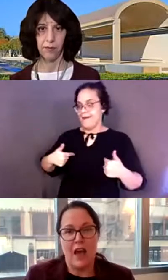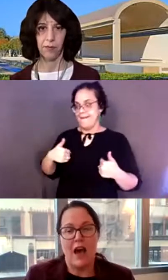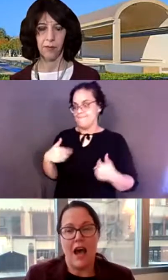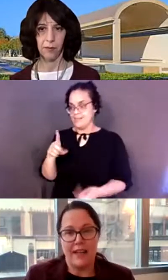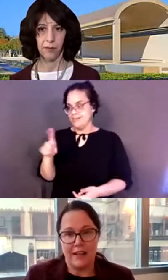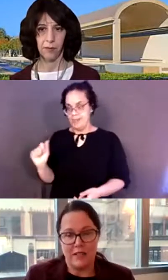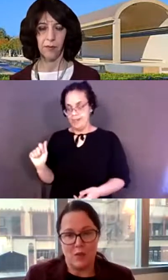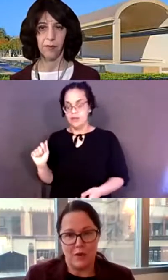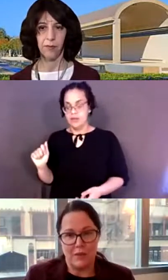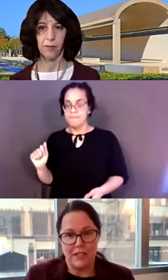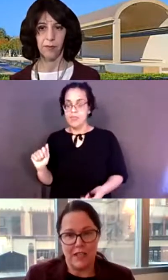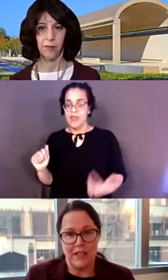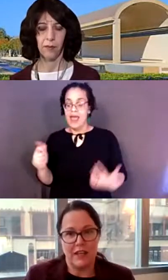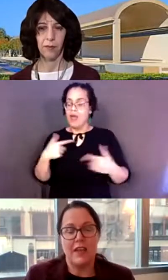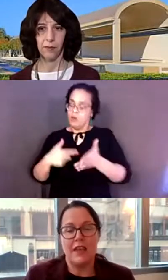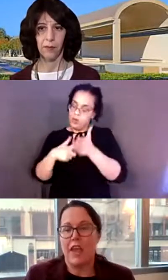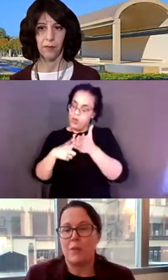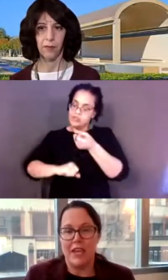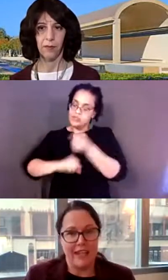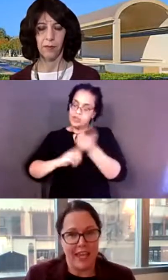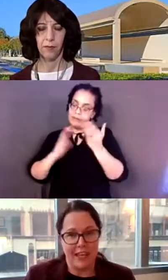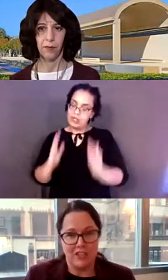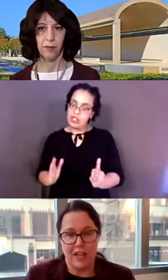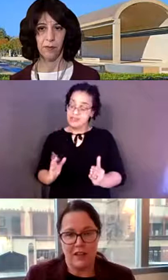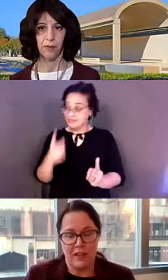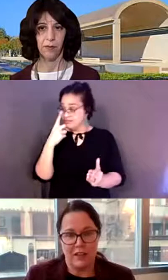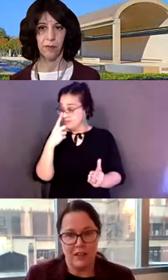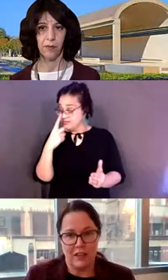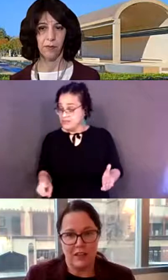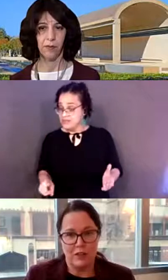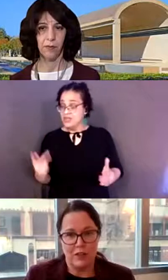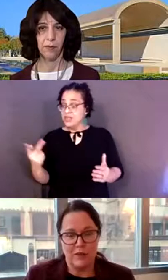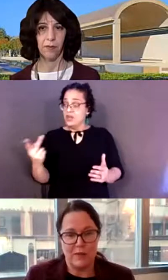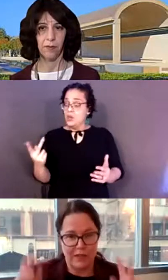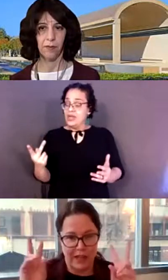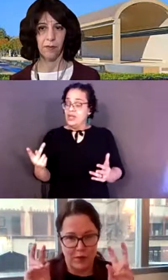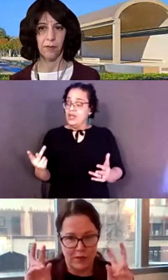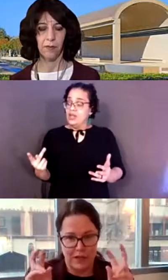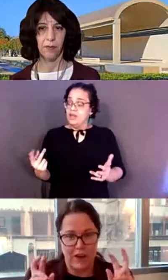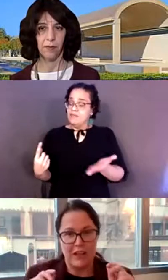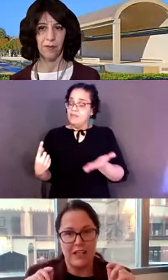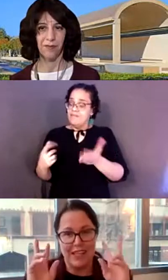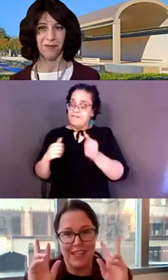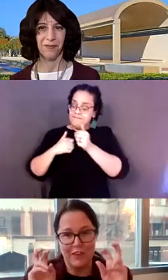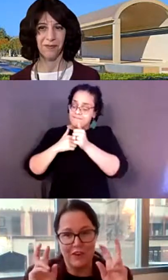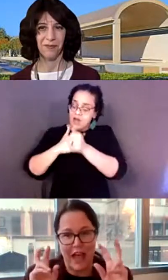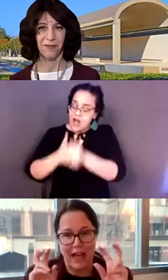I need a support person. Can we engage in the the legal terms, I'm